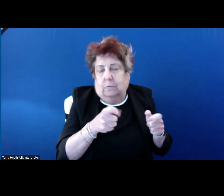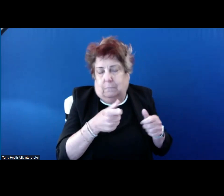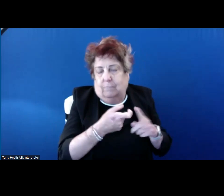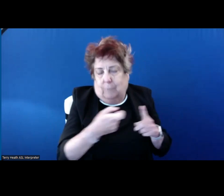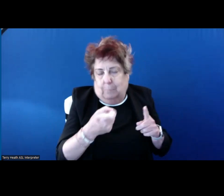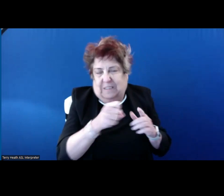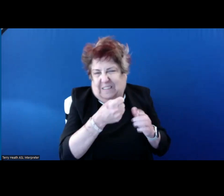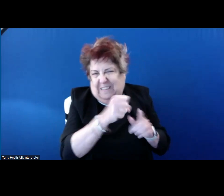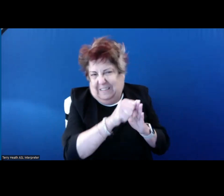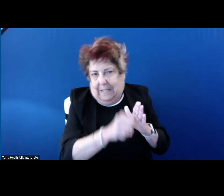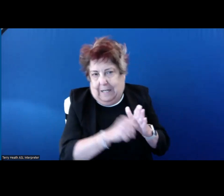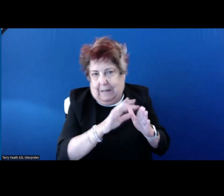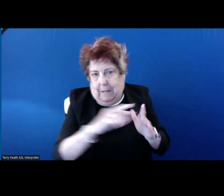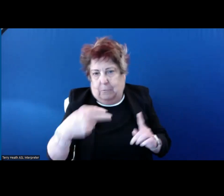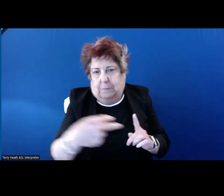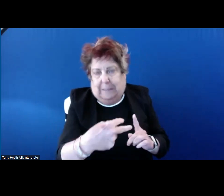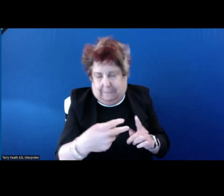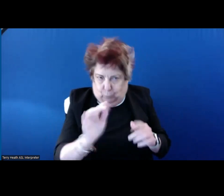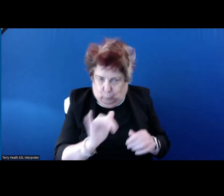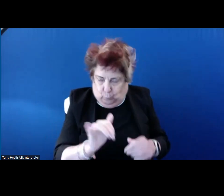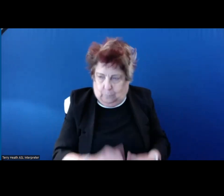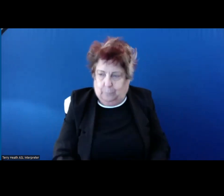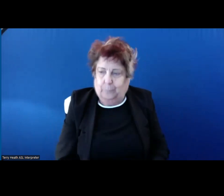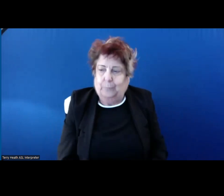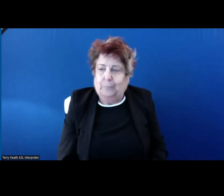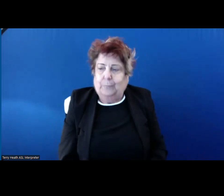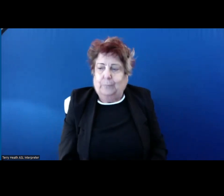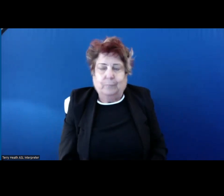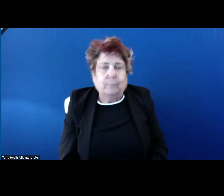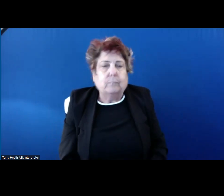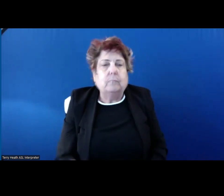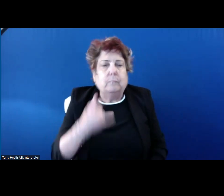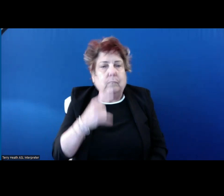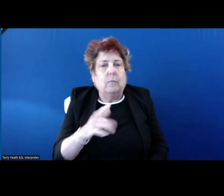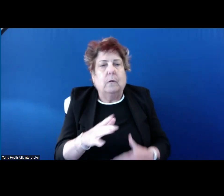Can you share more information on the respective roles